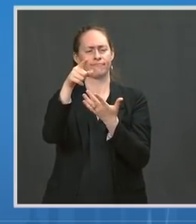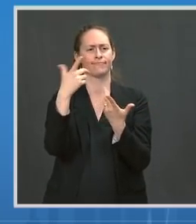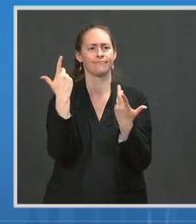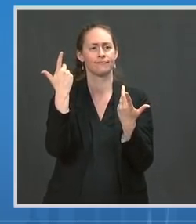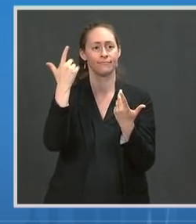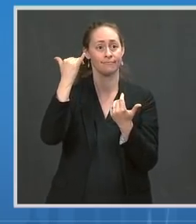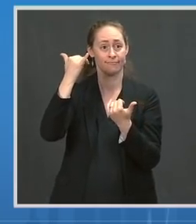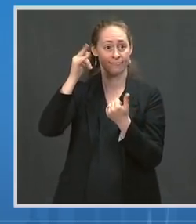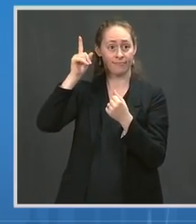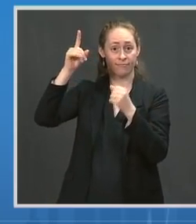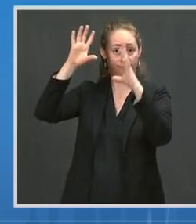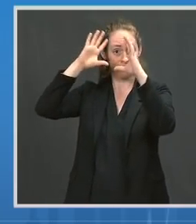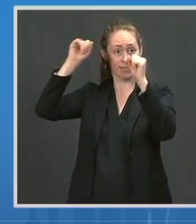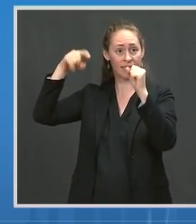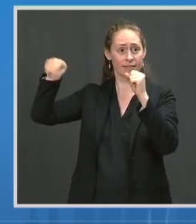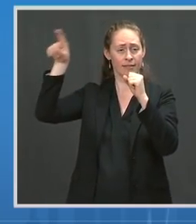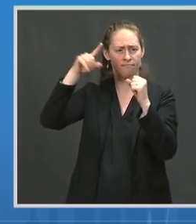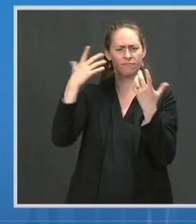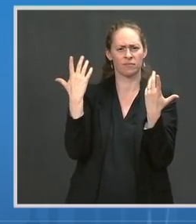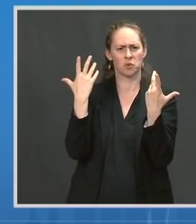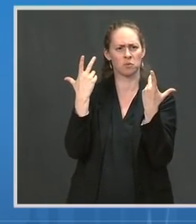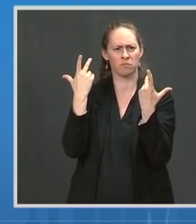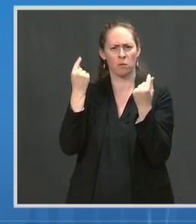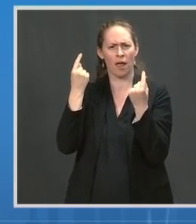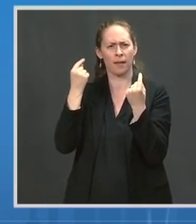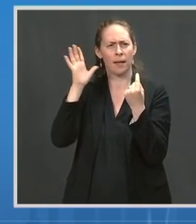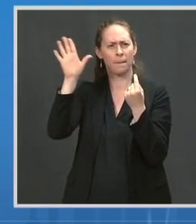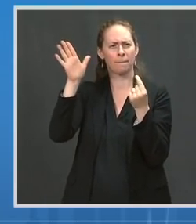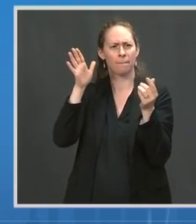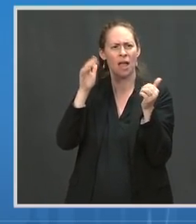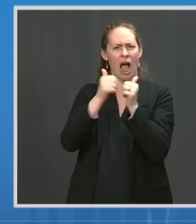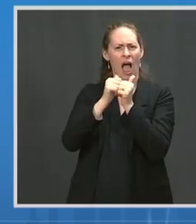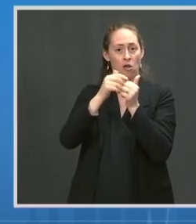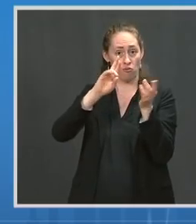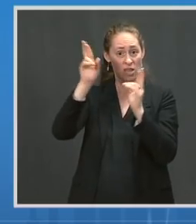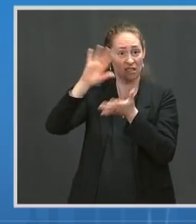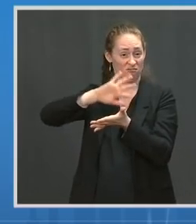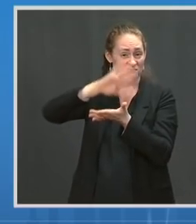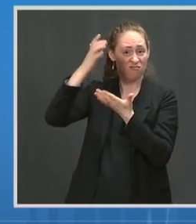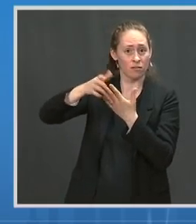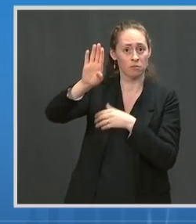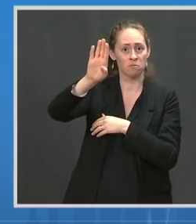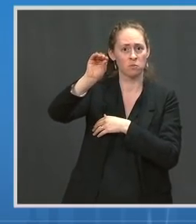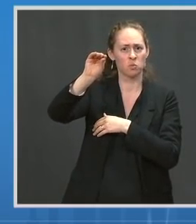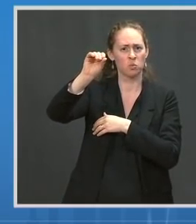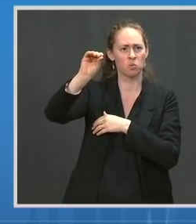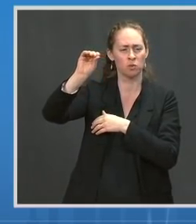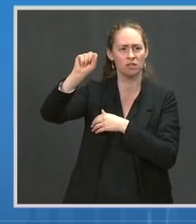or is doing to acquire enough booster shots for people in the case that it --